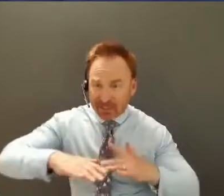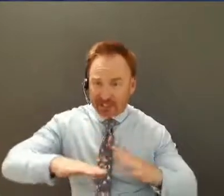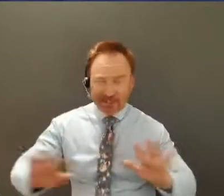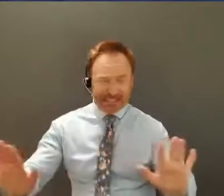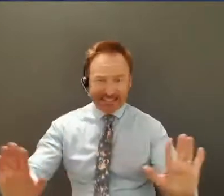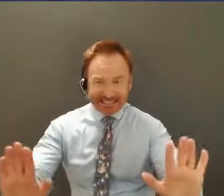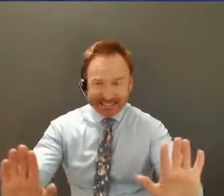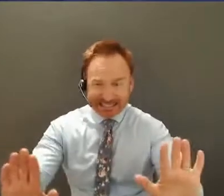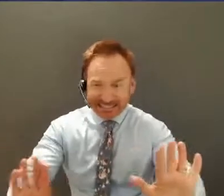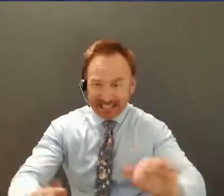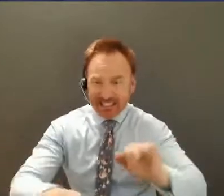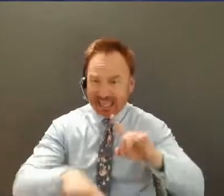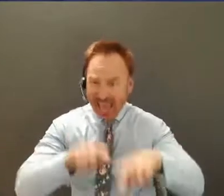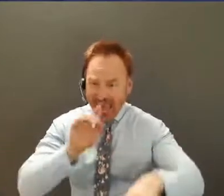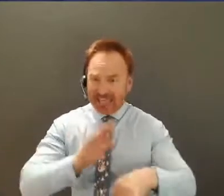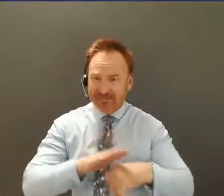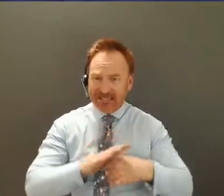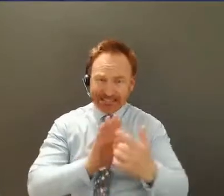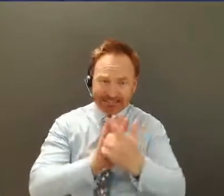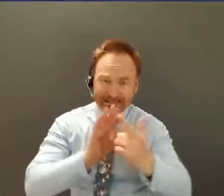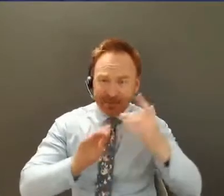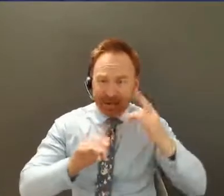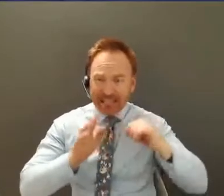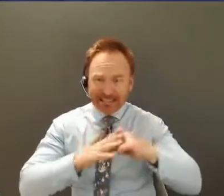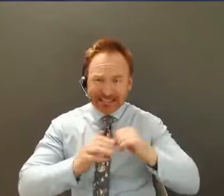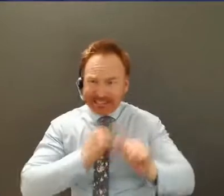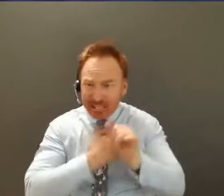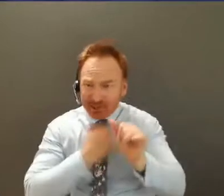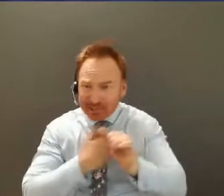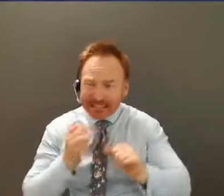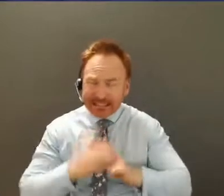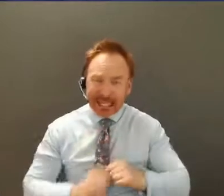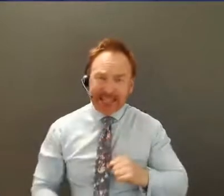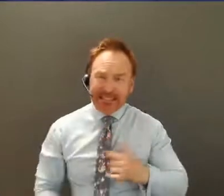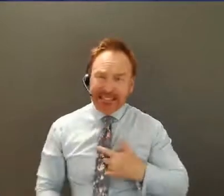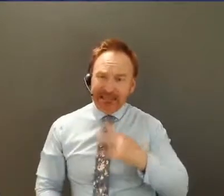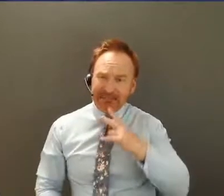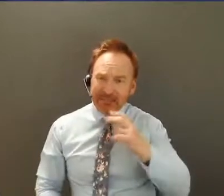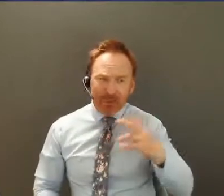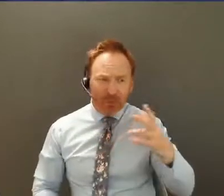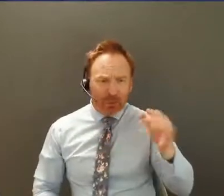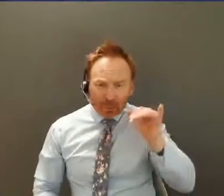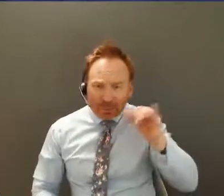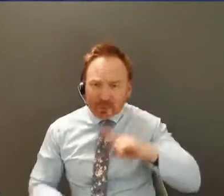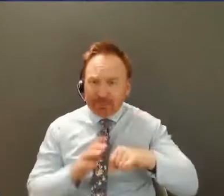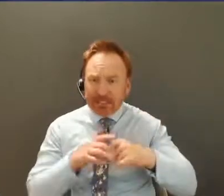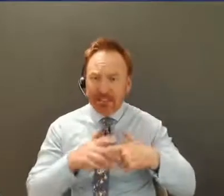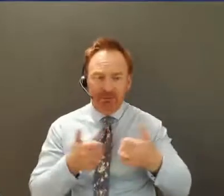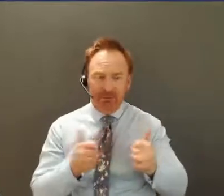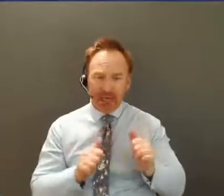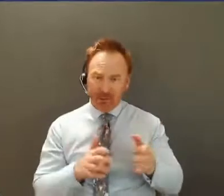want to be more liberal with some of this information are you going to revisit the policy of